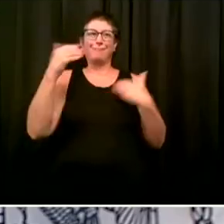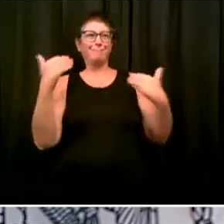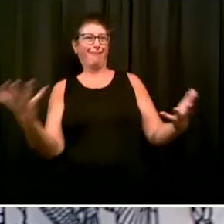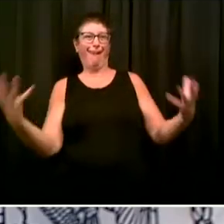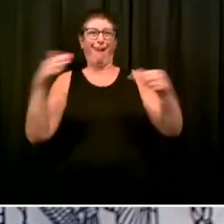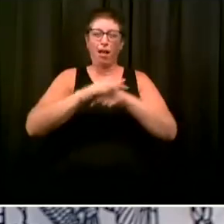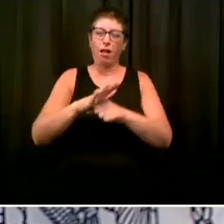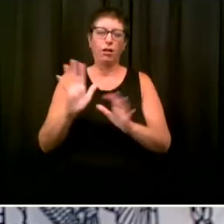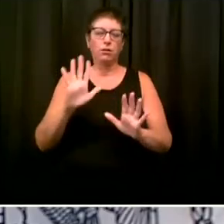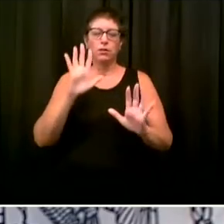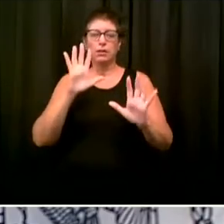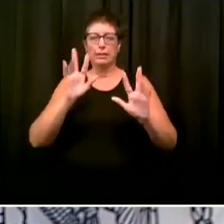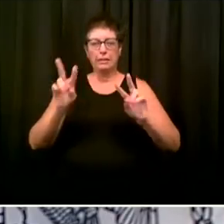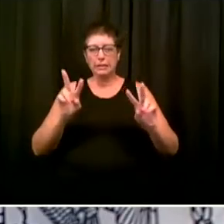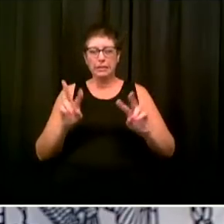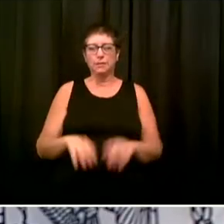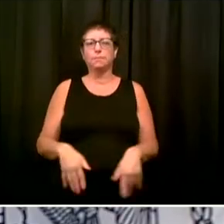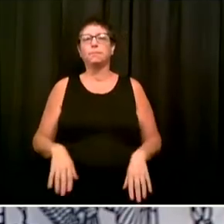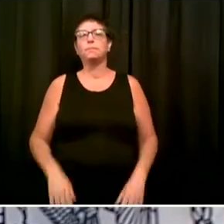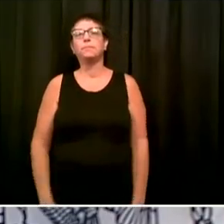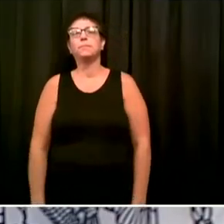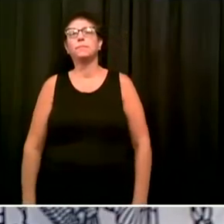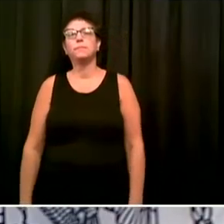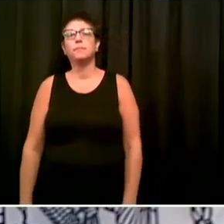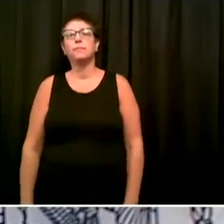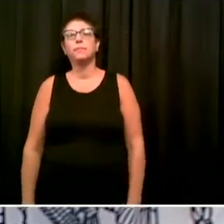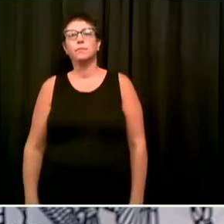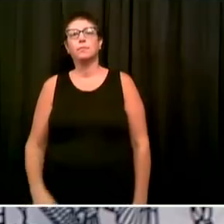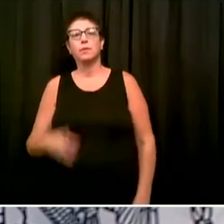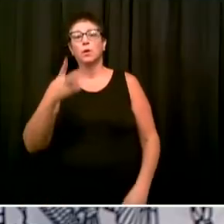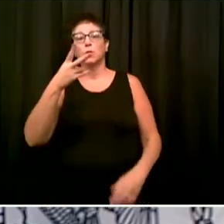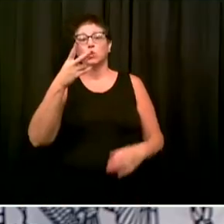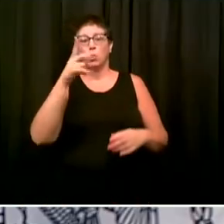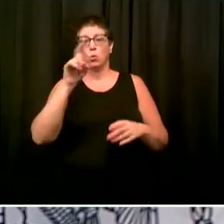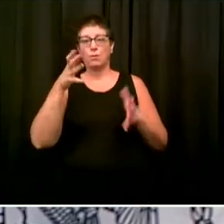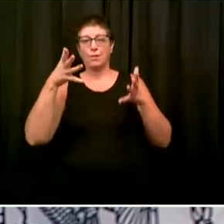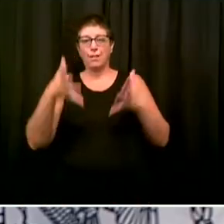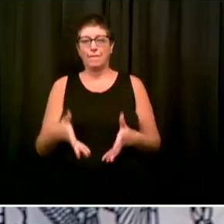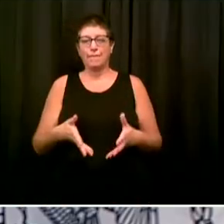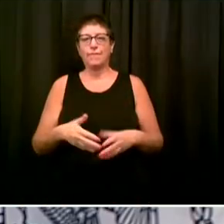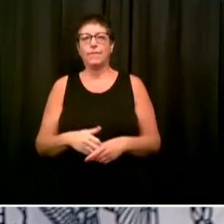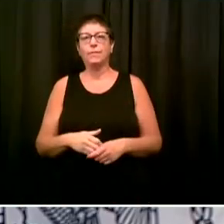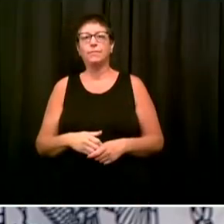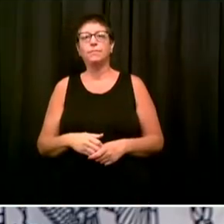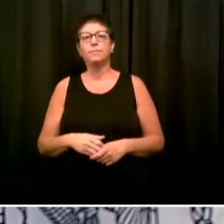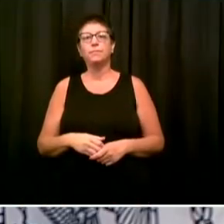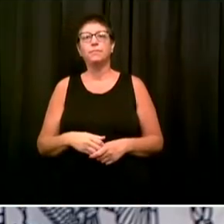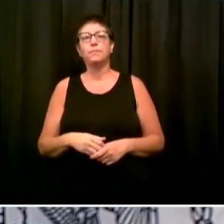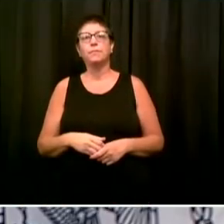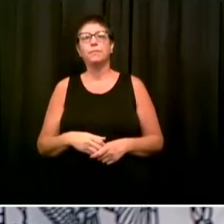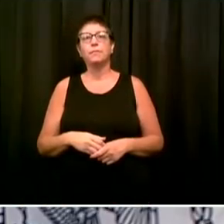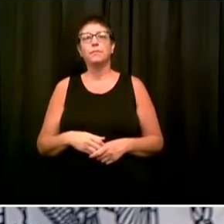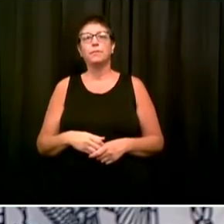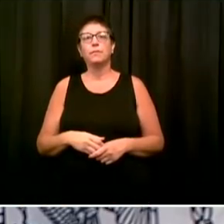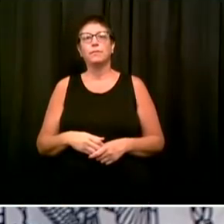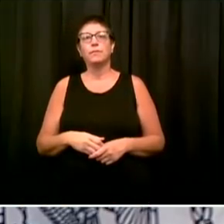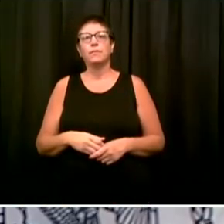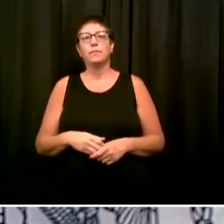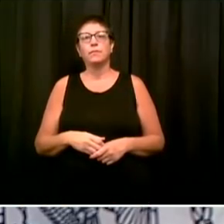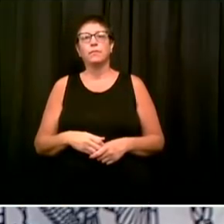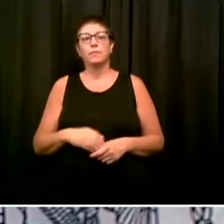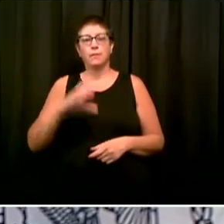WE NEED TO BE CAUTIOUS ABOUT